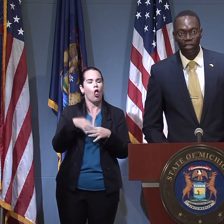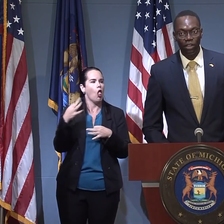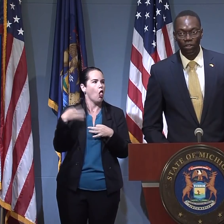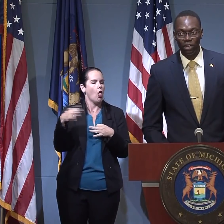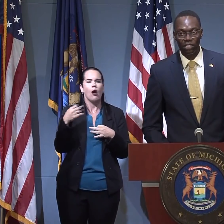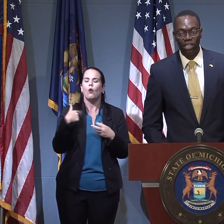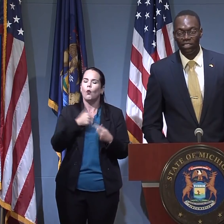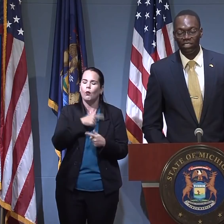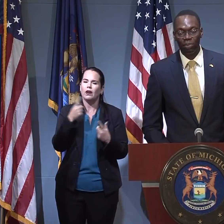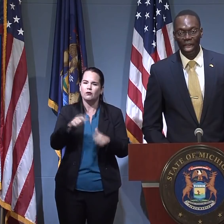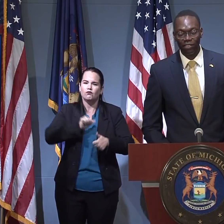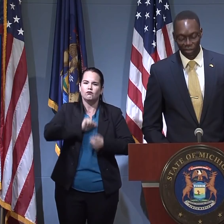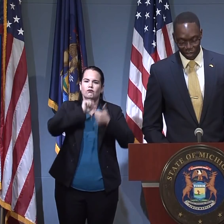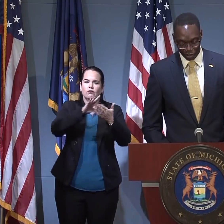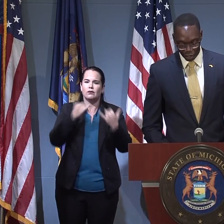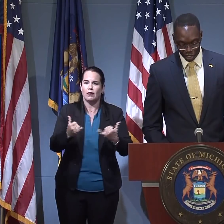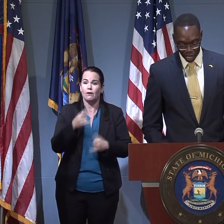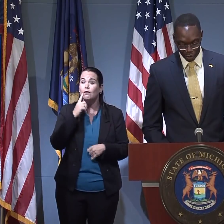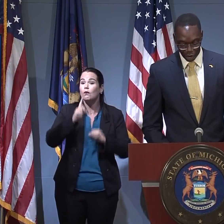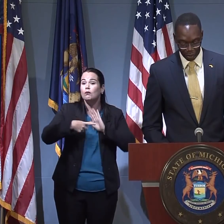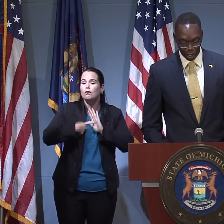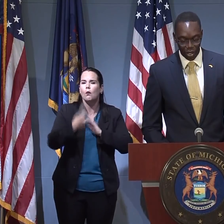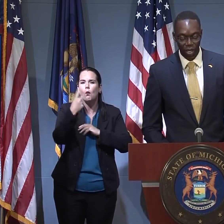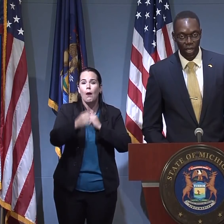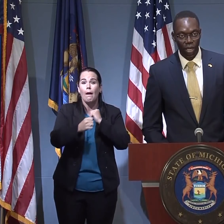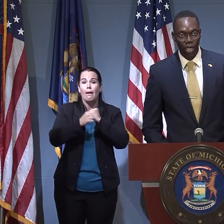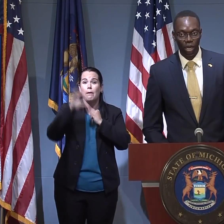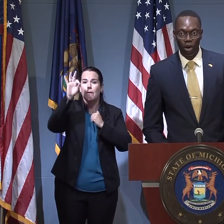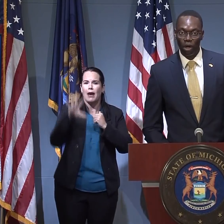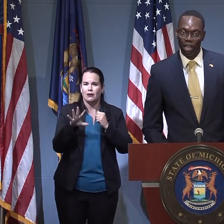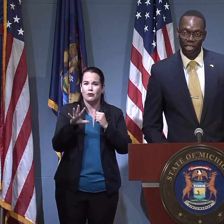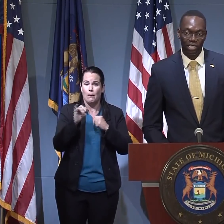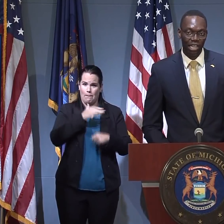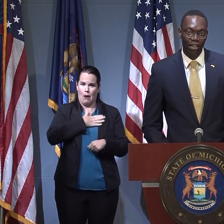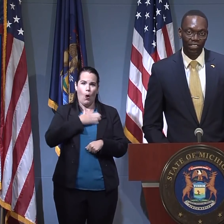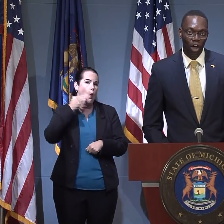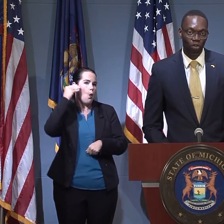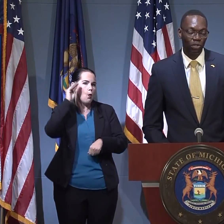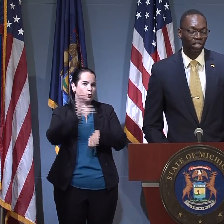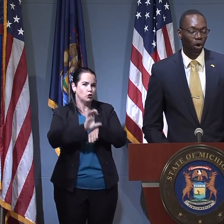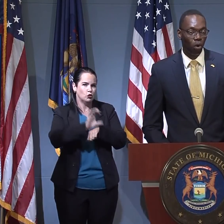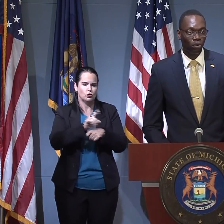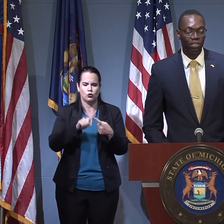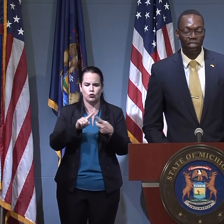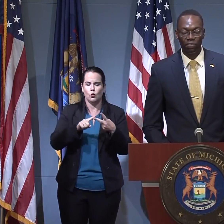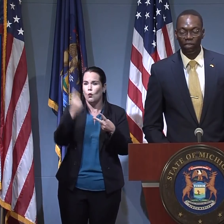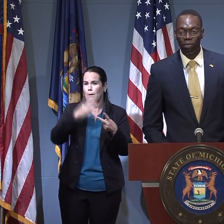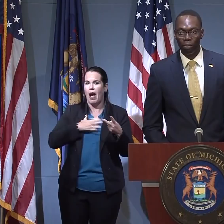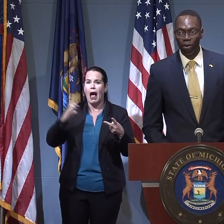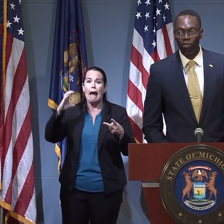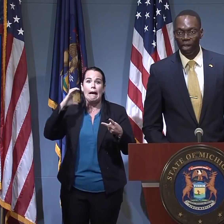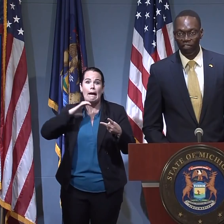IT IS LONG OVERDUE THAT WE DO SOMETHING ABOUT IT. AND THESE ARE PEOPLE LIKE, YOU KNOW, ASSISTANT PASTOR AT THE